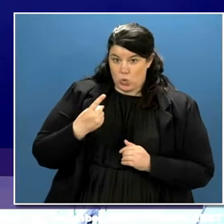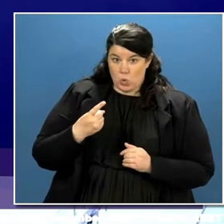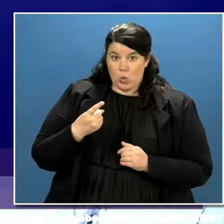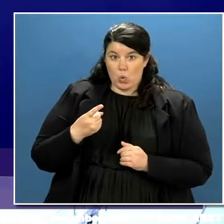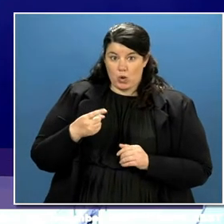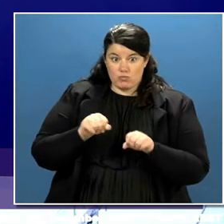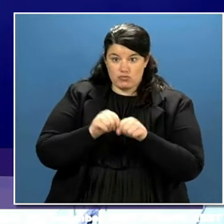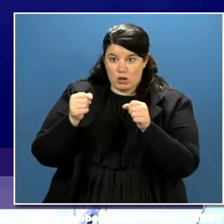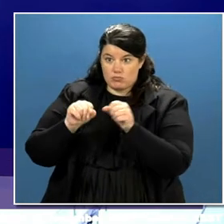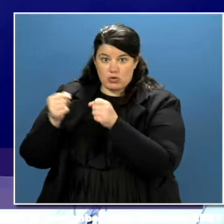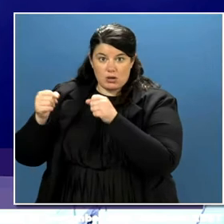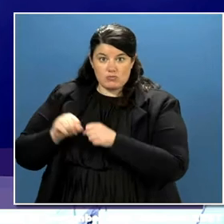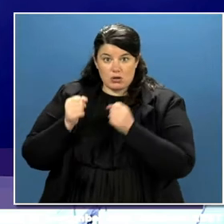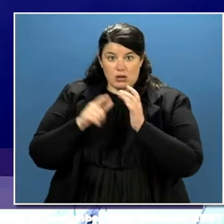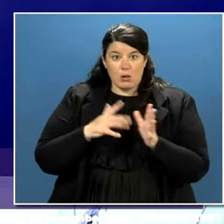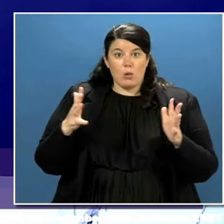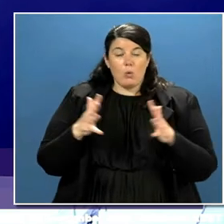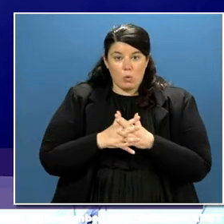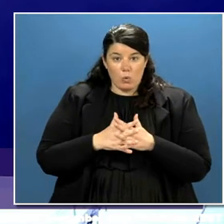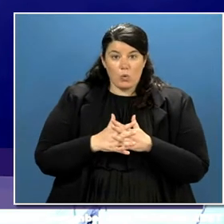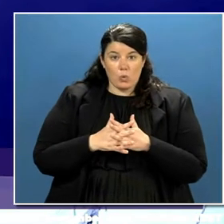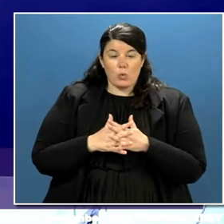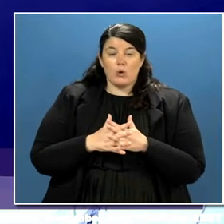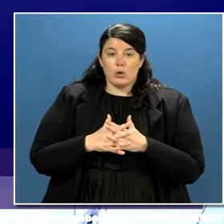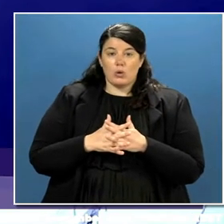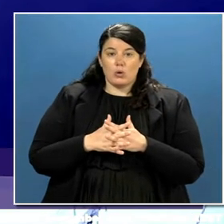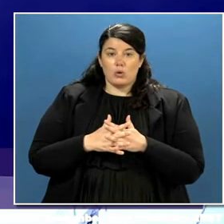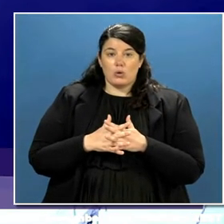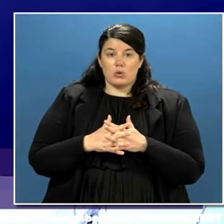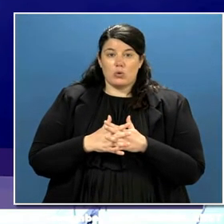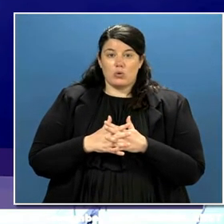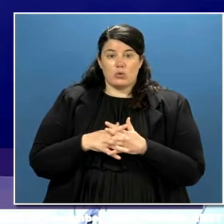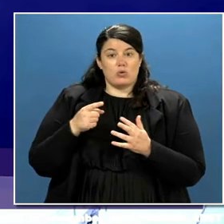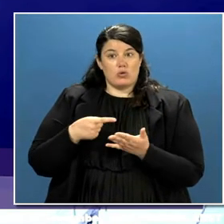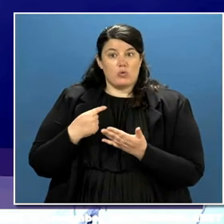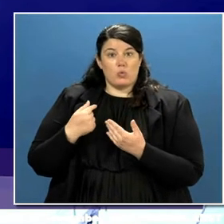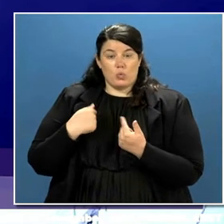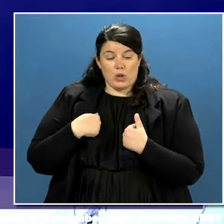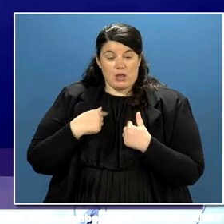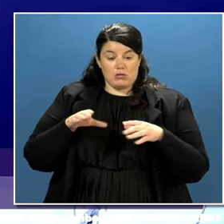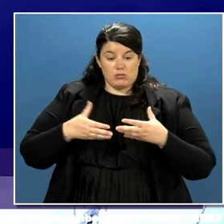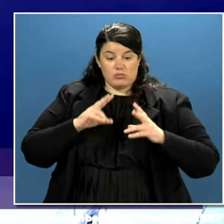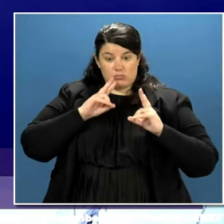the laws, and one of the recommendations or findings made by a judge for whom